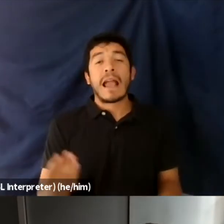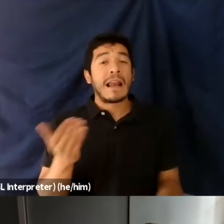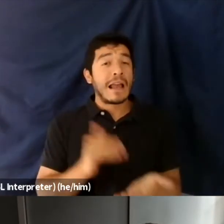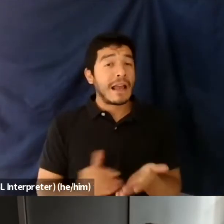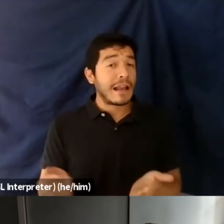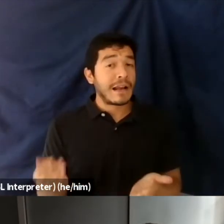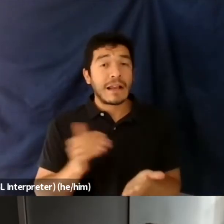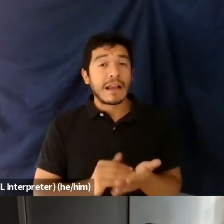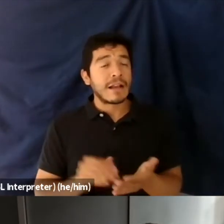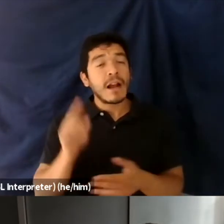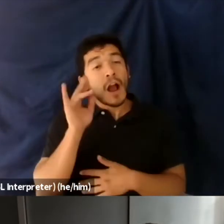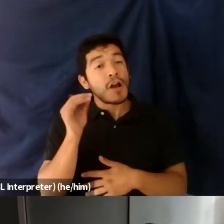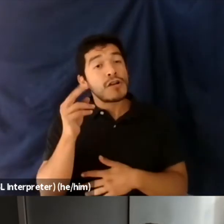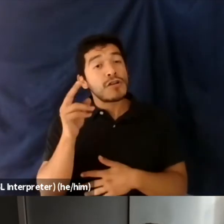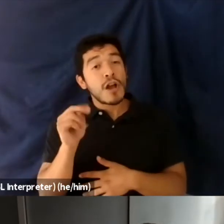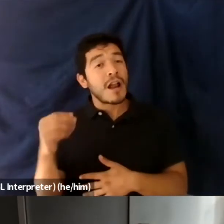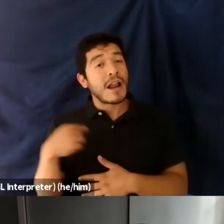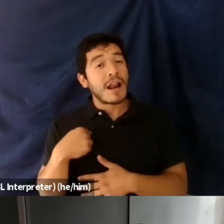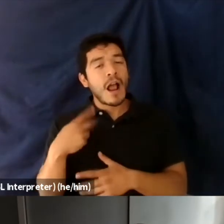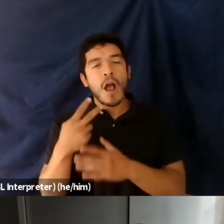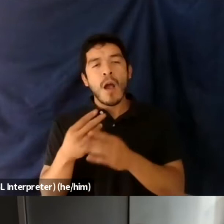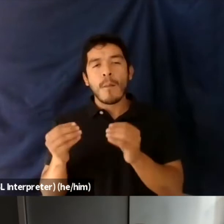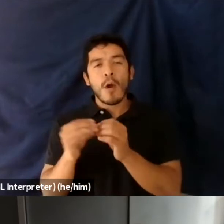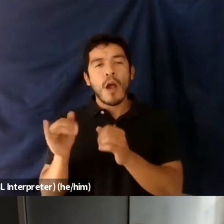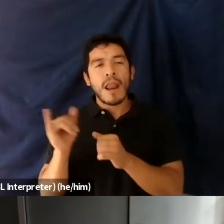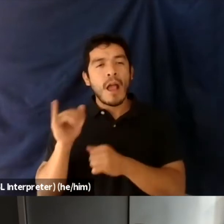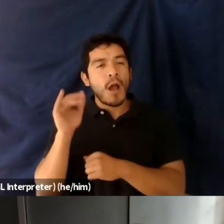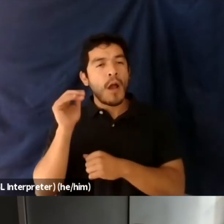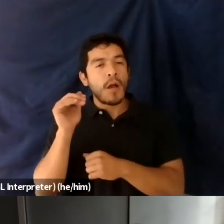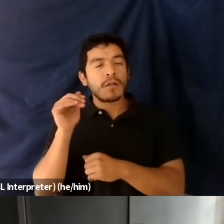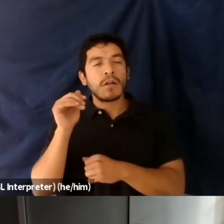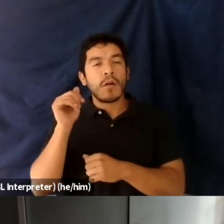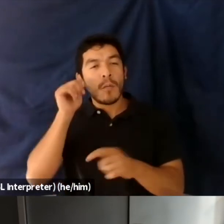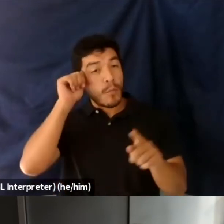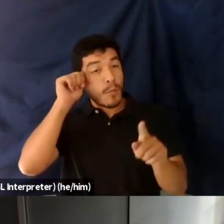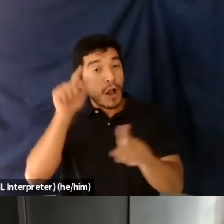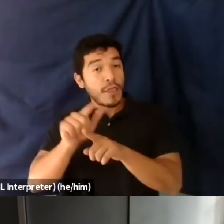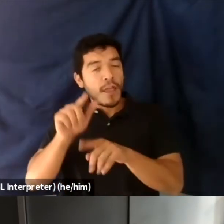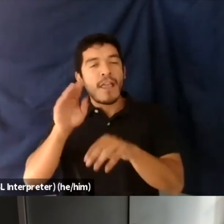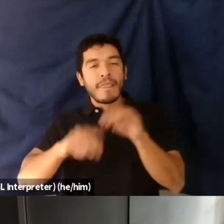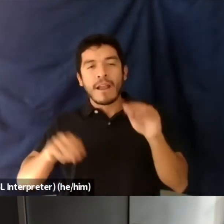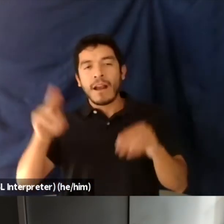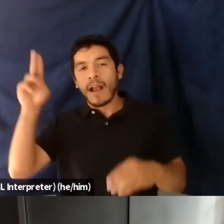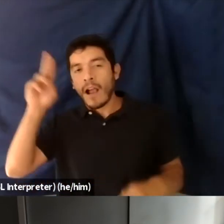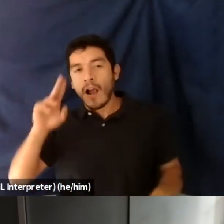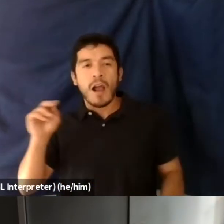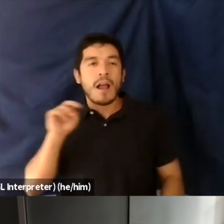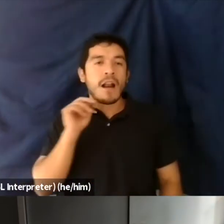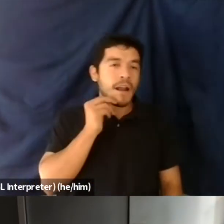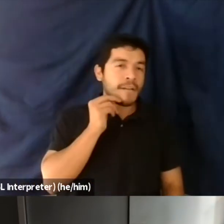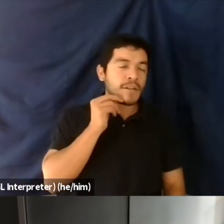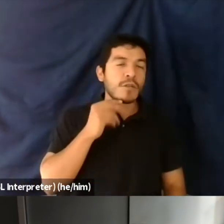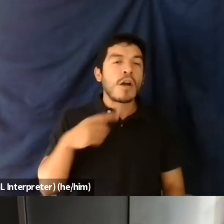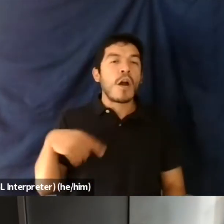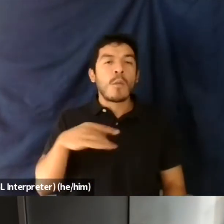uncle John and I are more like brothers than we are like uncle and nephew. And we sort of have attention in our relationship.